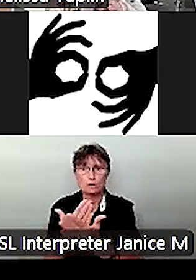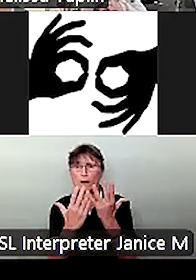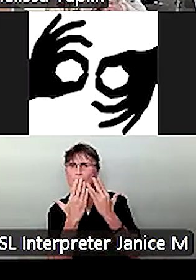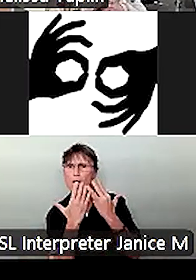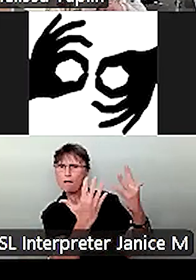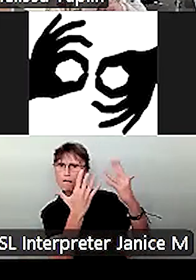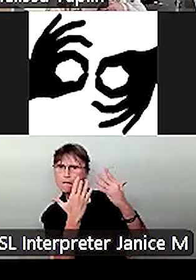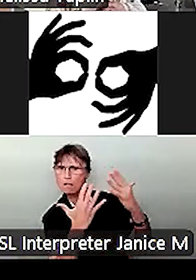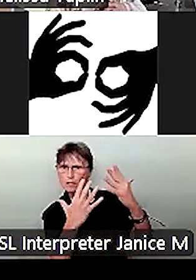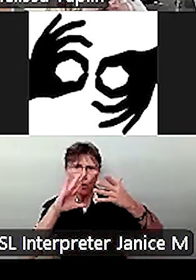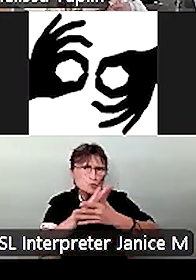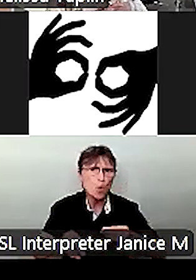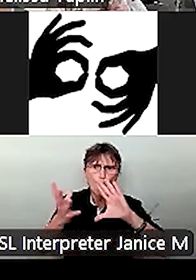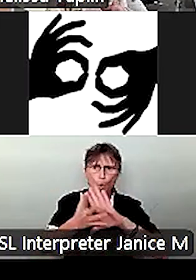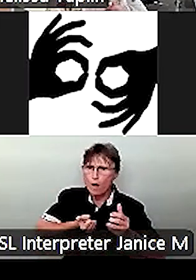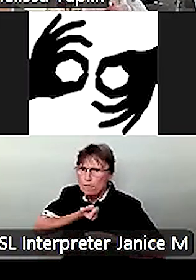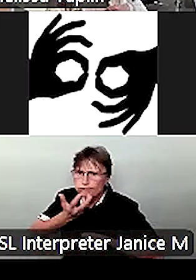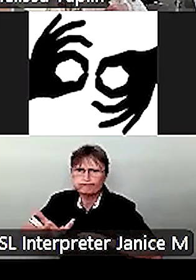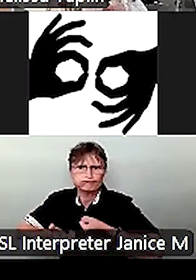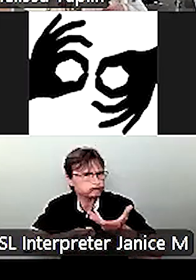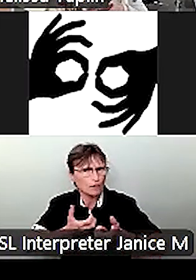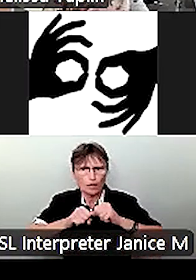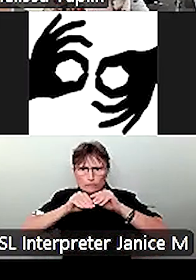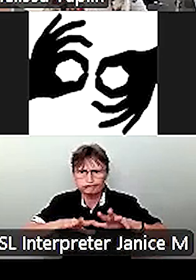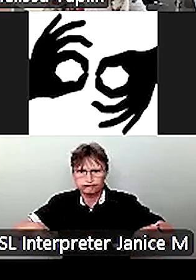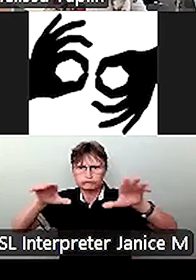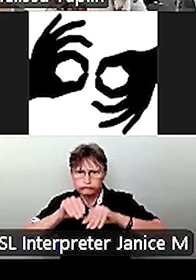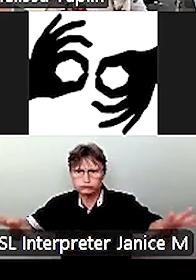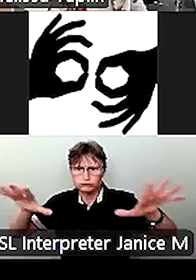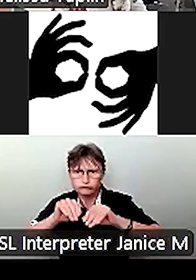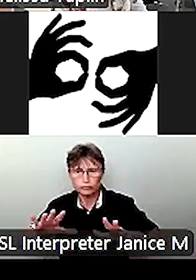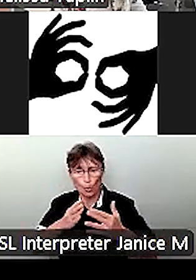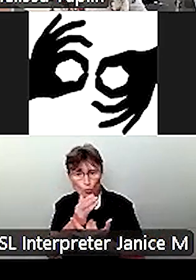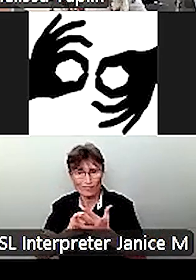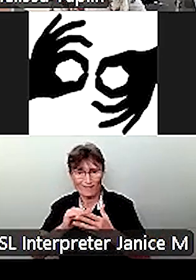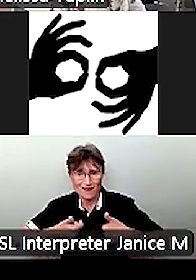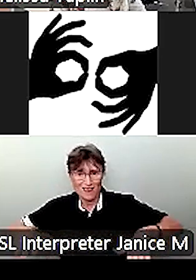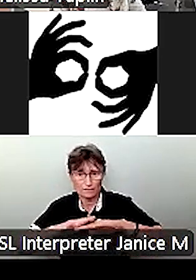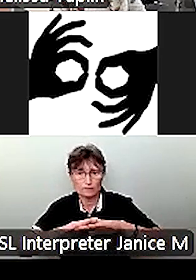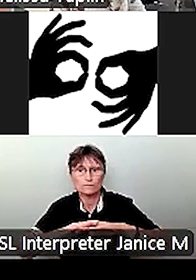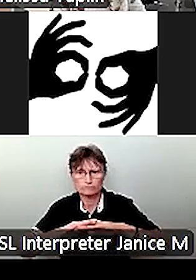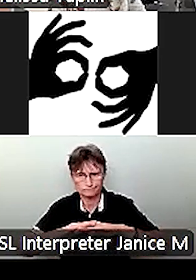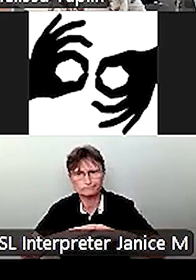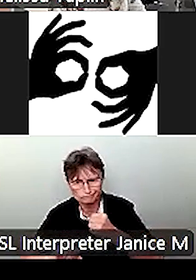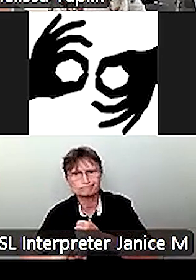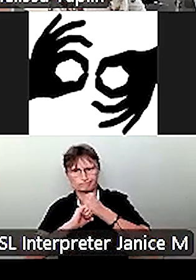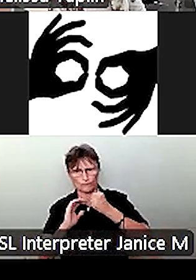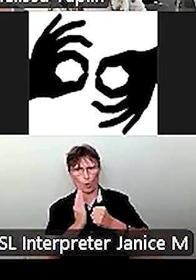time immemorial, and it is in the spirit of this land and its people that we do our work.